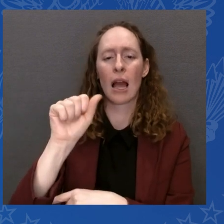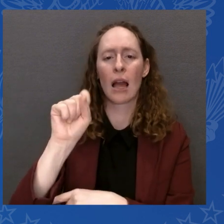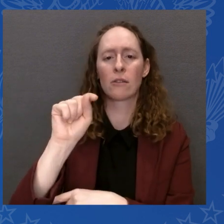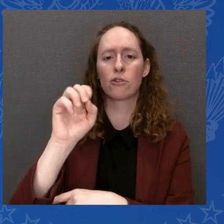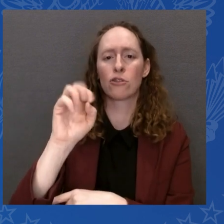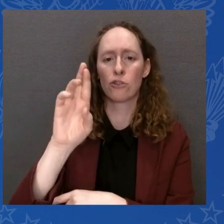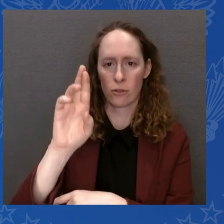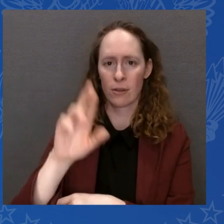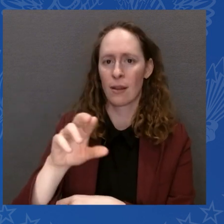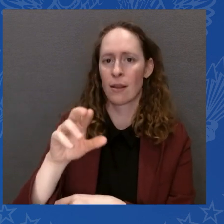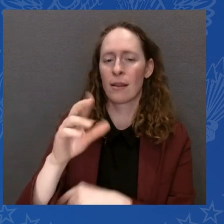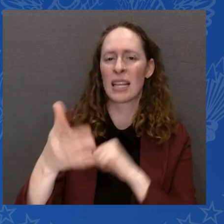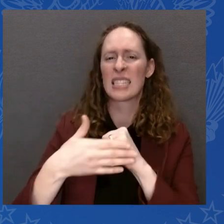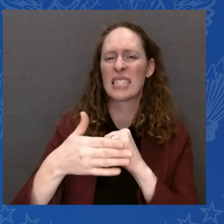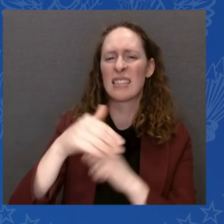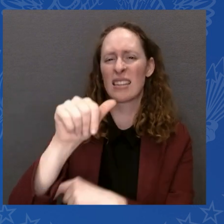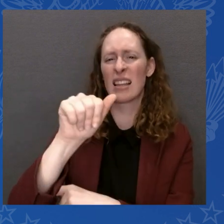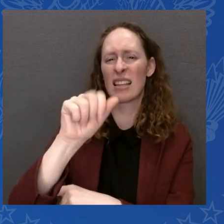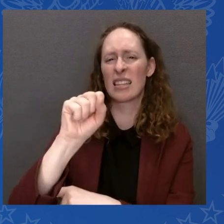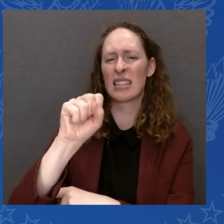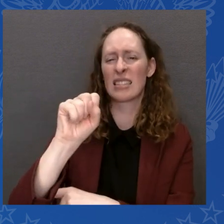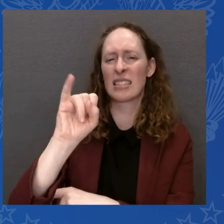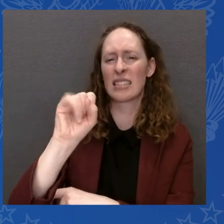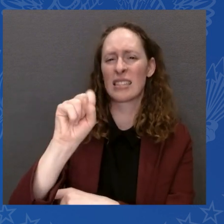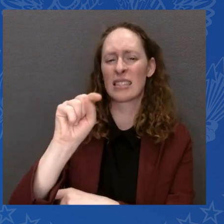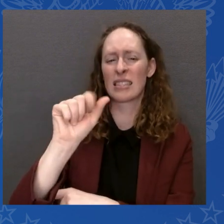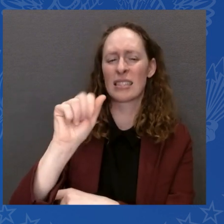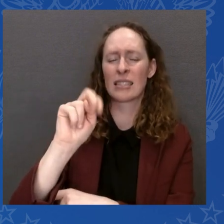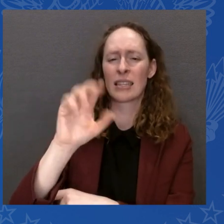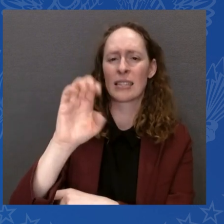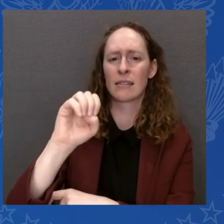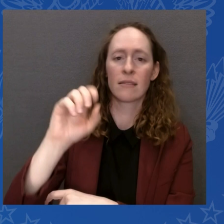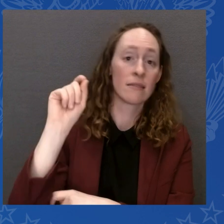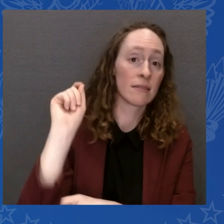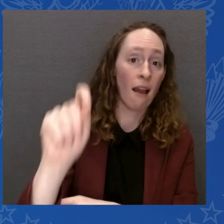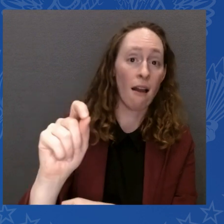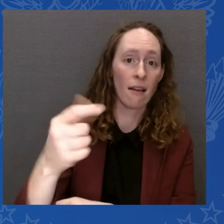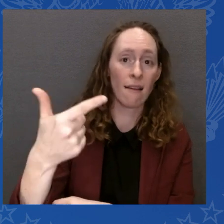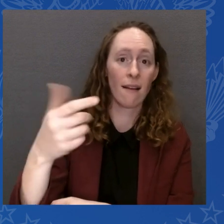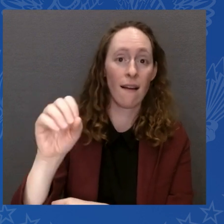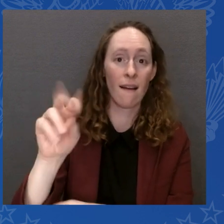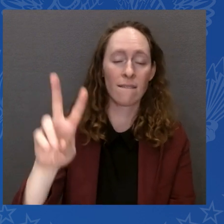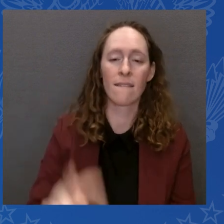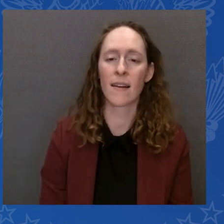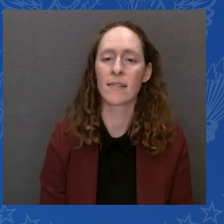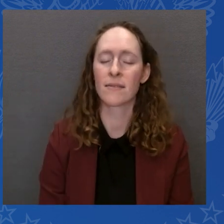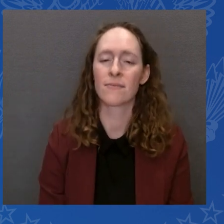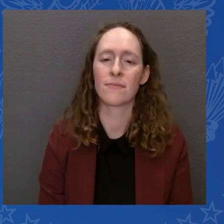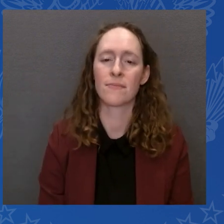You can also sign up in person for disaster recovery centers in the coming days. There are going to be at least seven centers